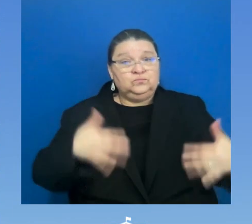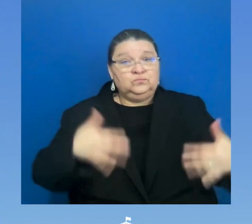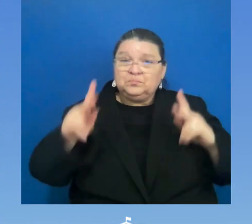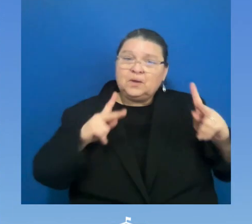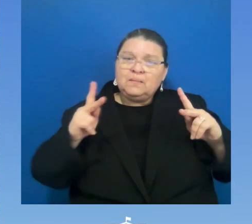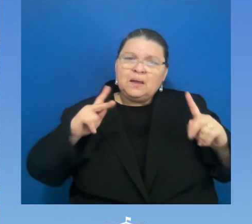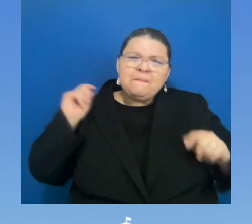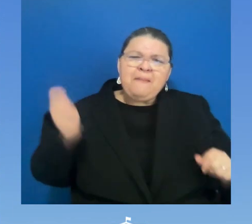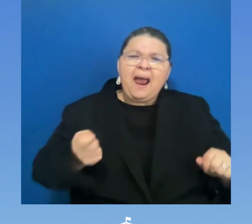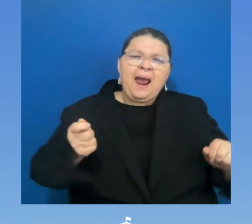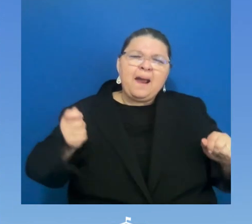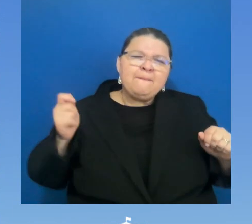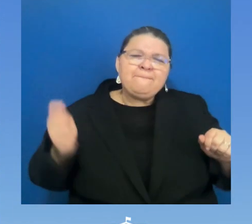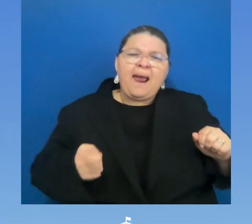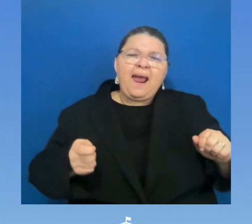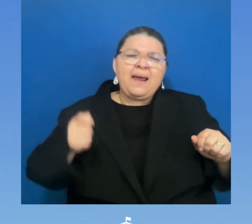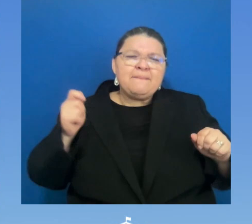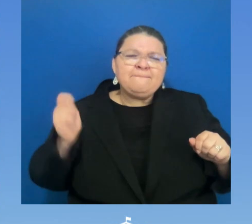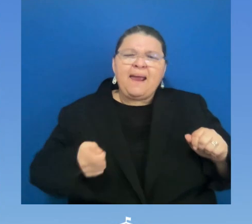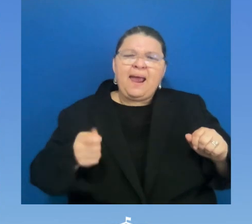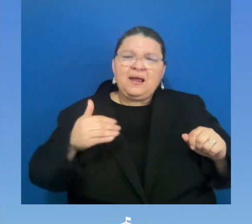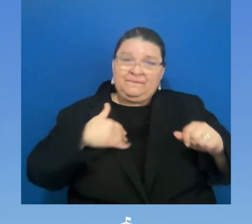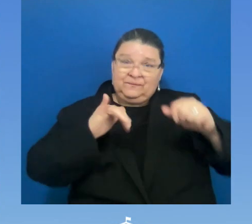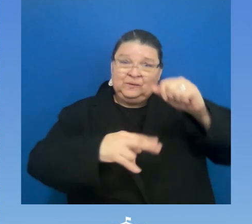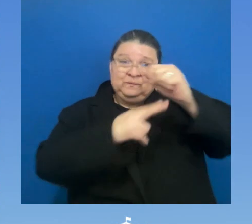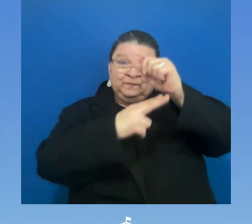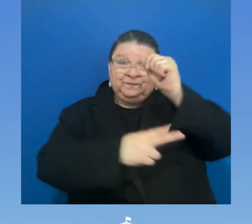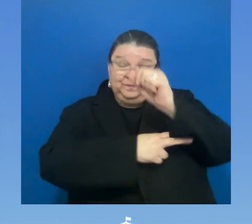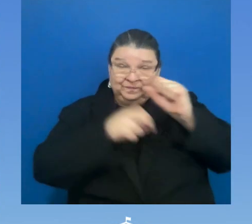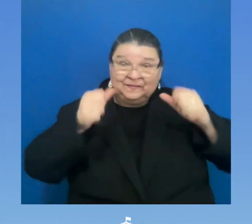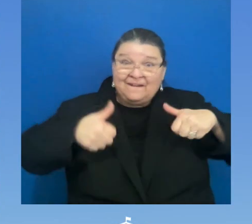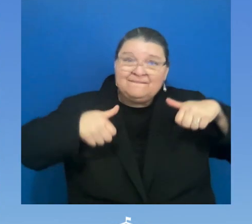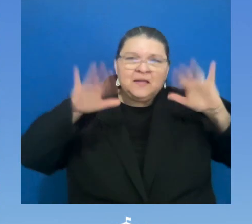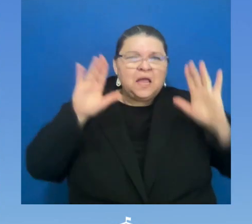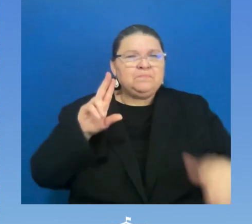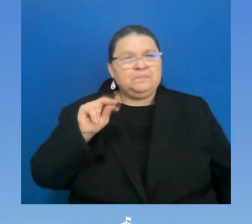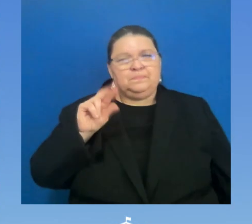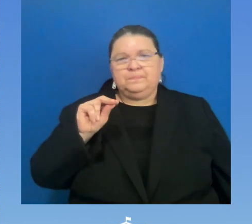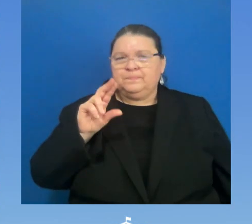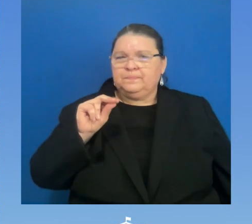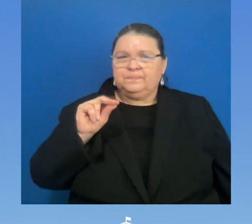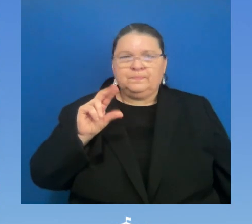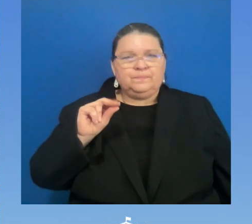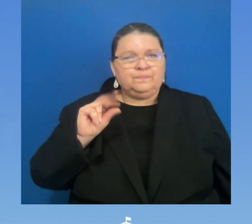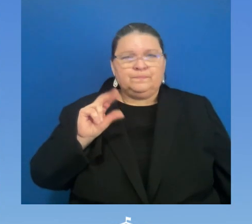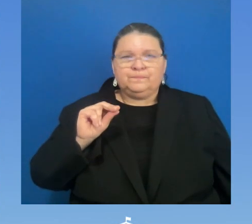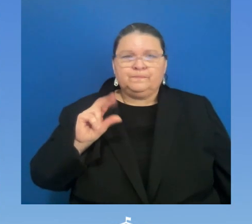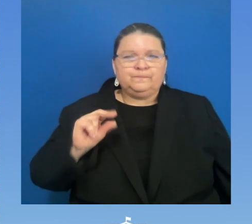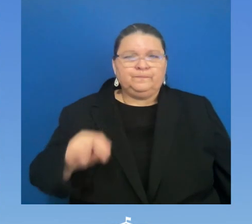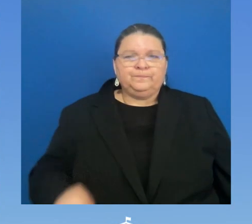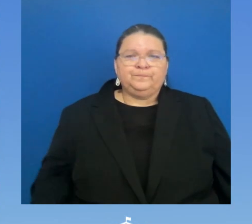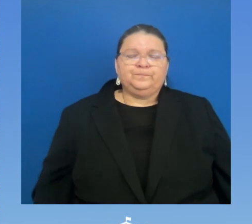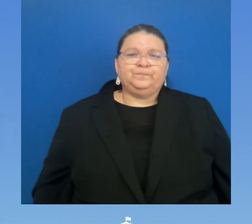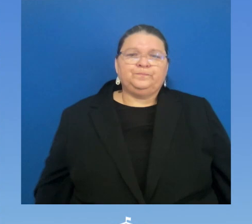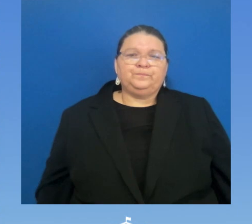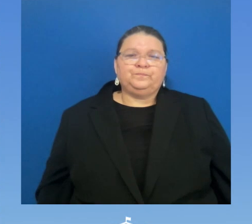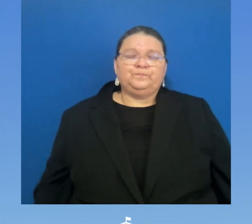But they didn't give up. And every time they went, they were inspiring other people to know what was possible.